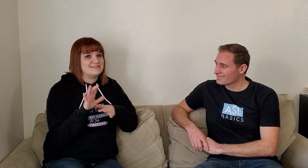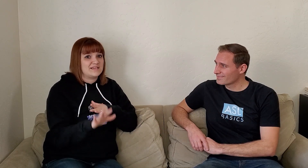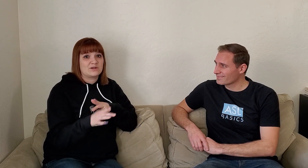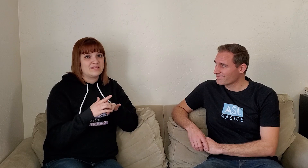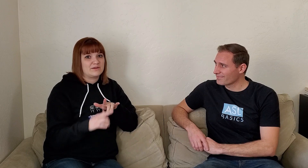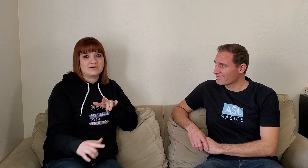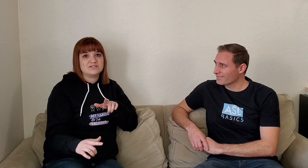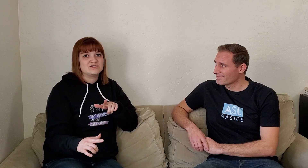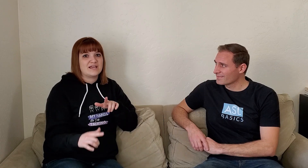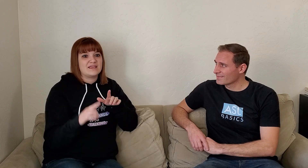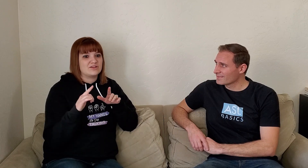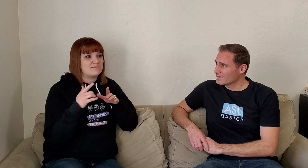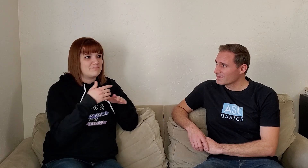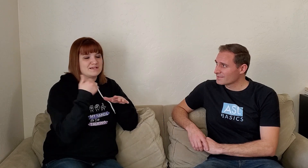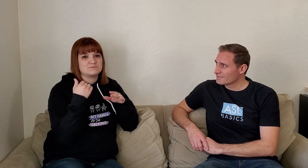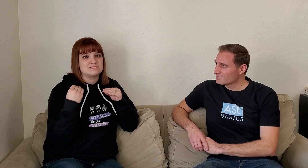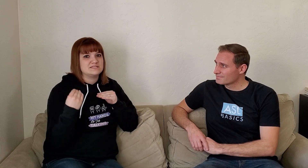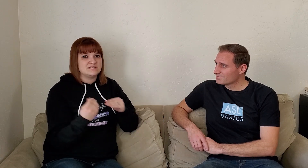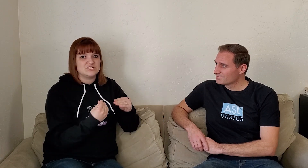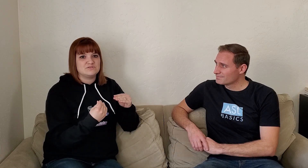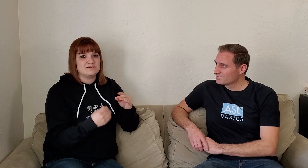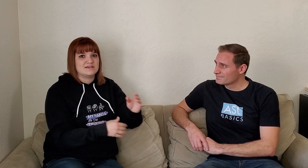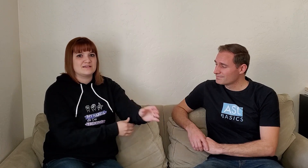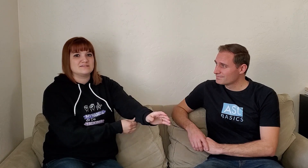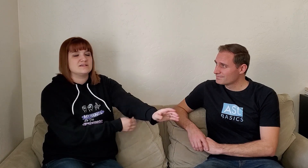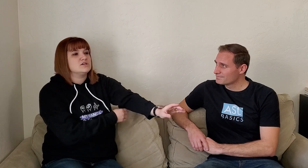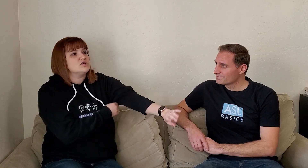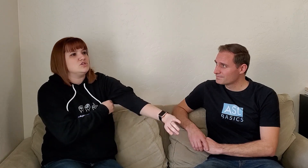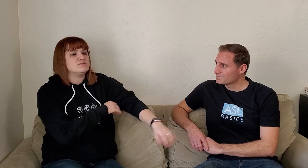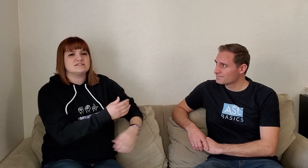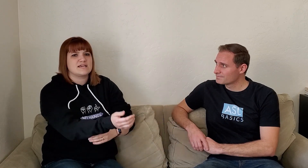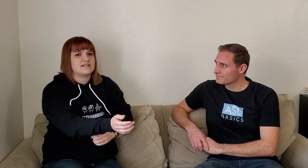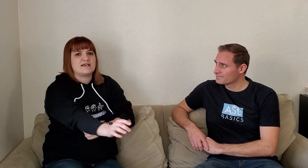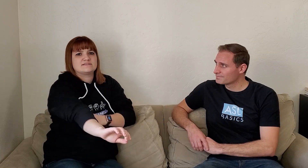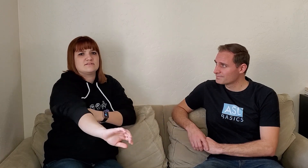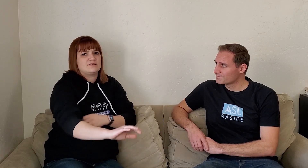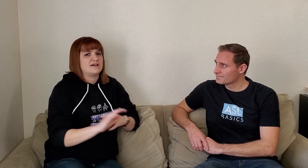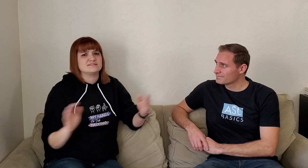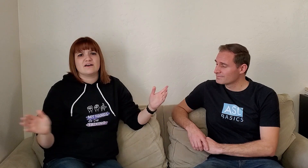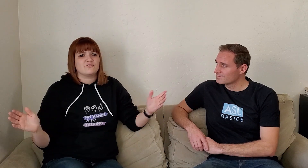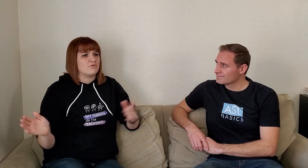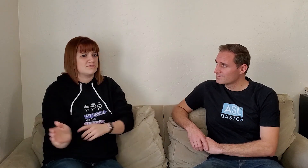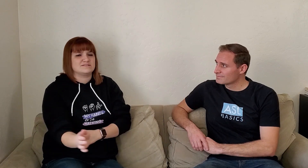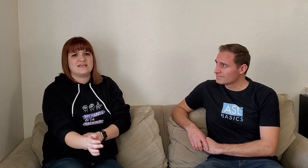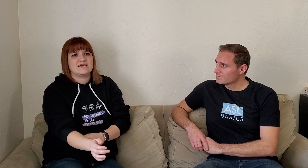that's their language, and they're the best ones to teach you because, you can take an ASL class, of course!